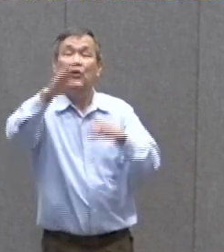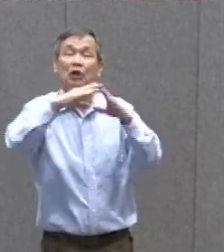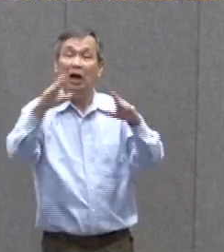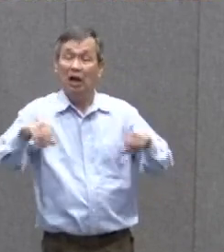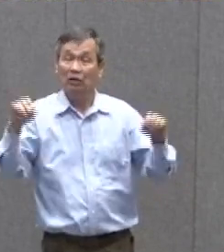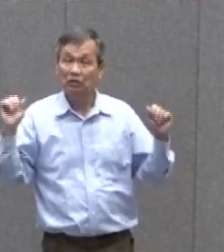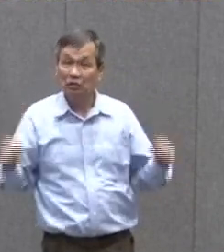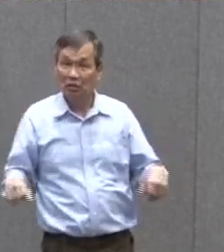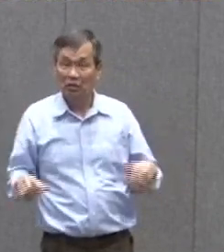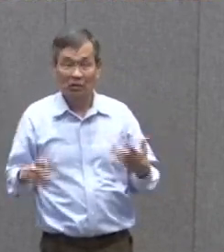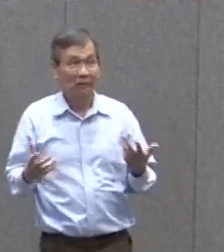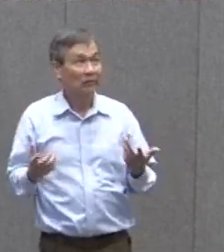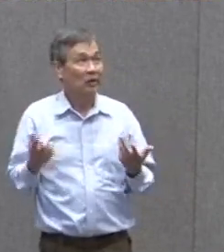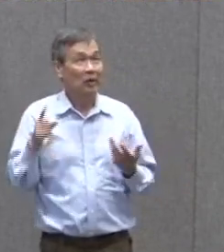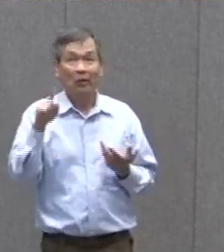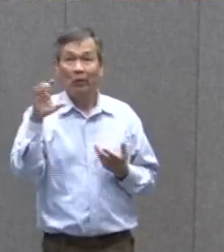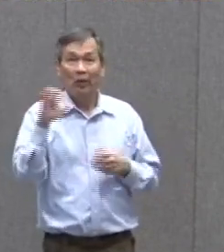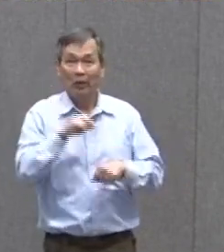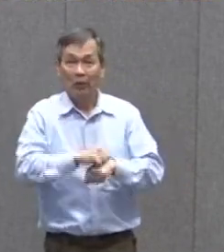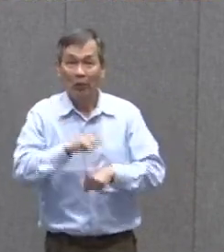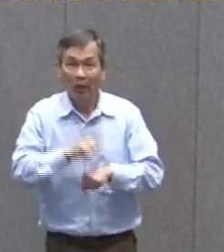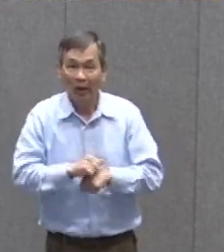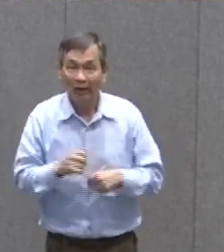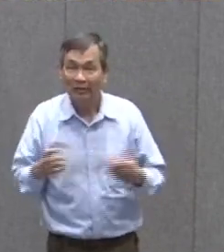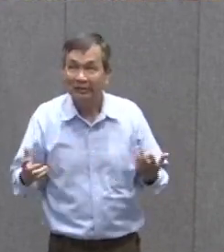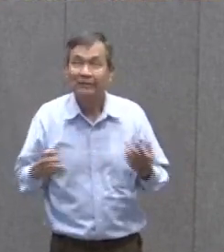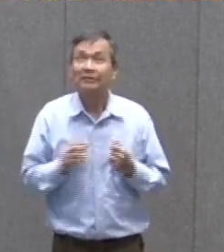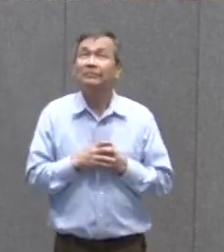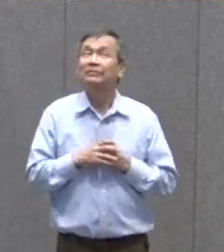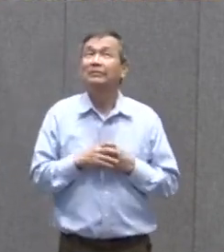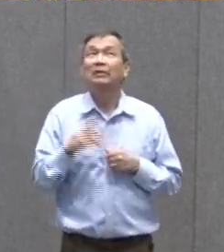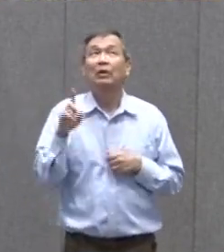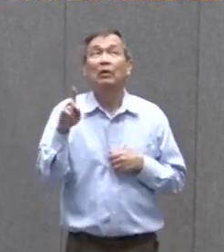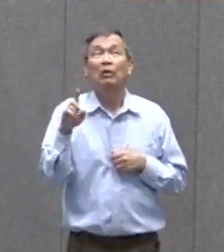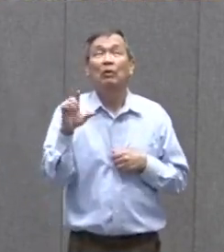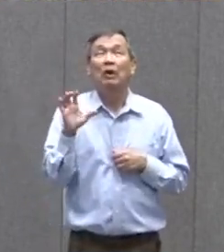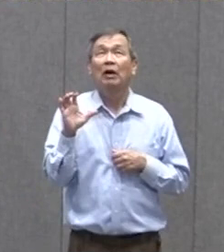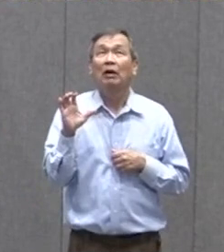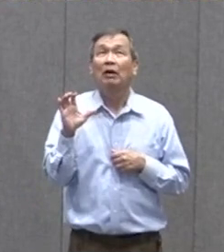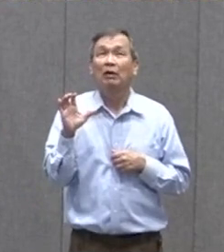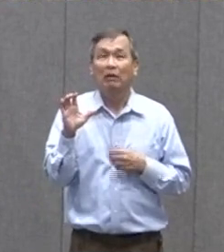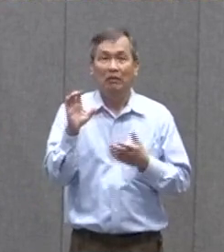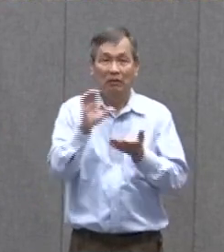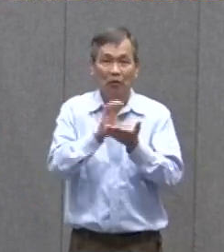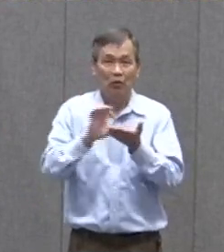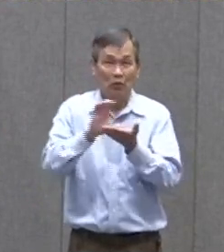Maybe 100 rocks? Maybe 100 crayons?